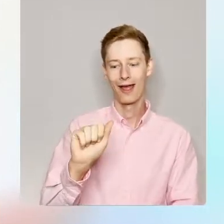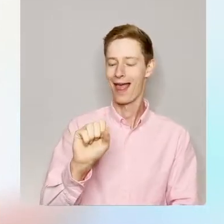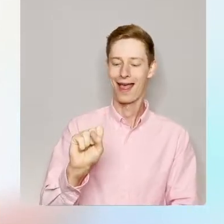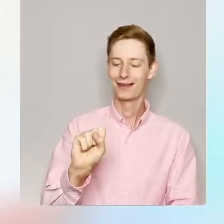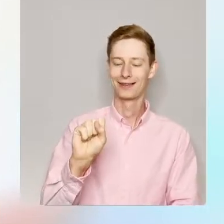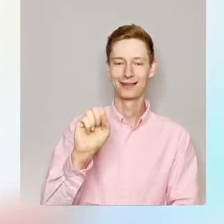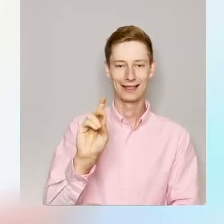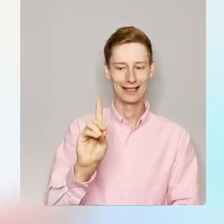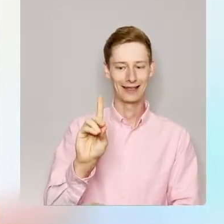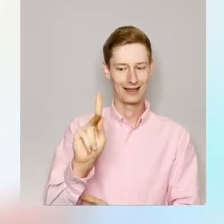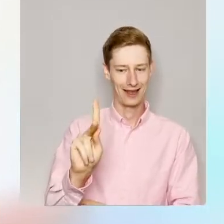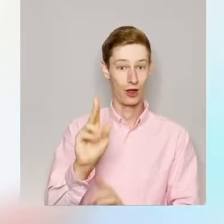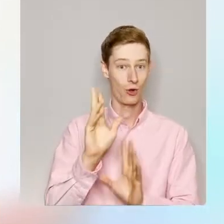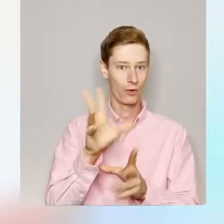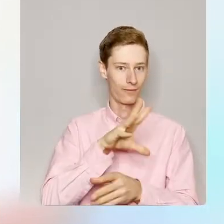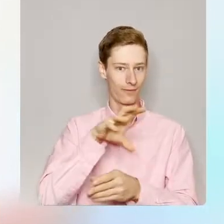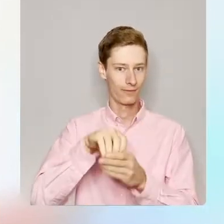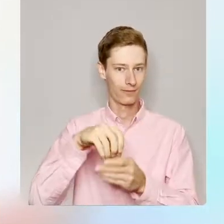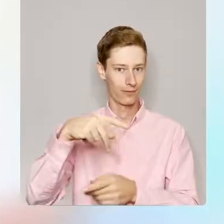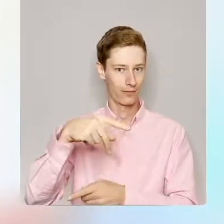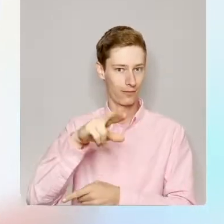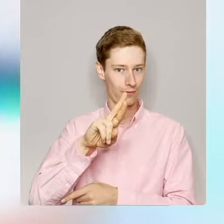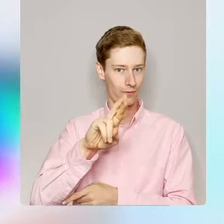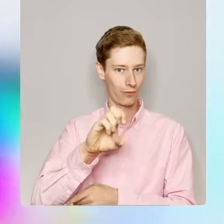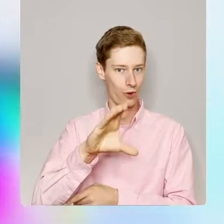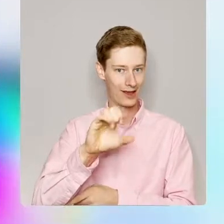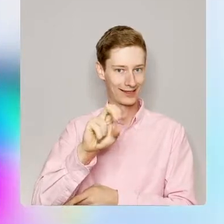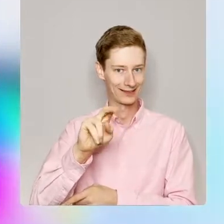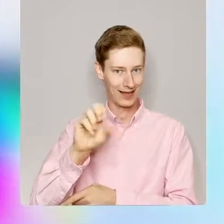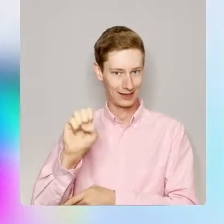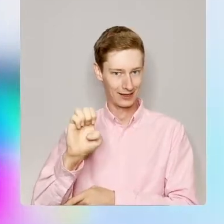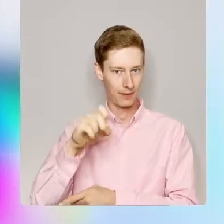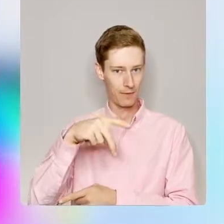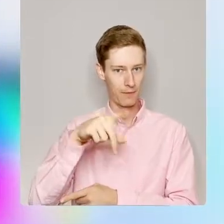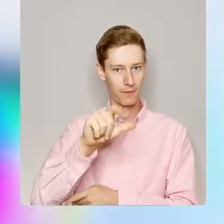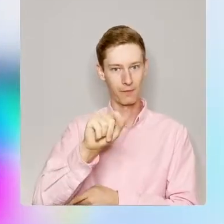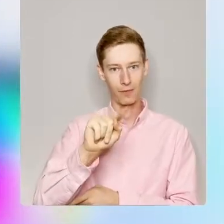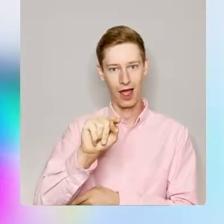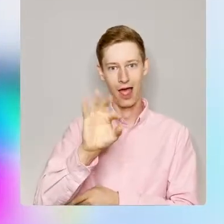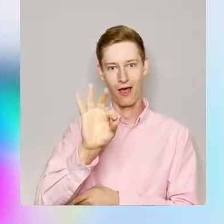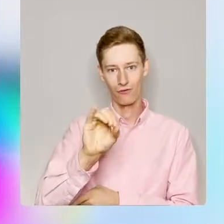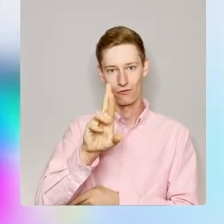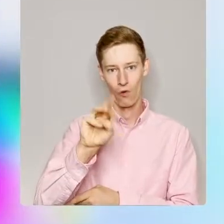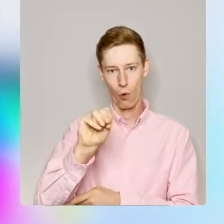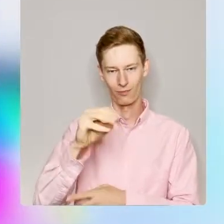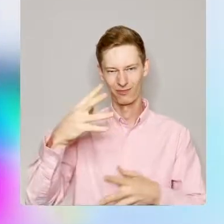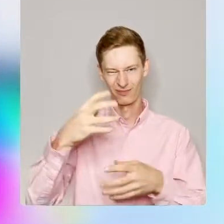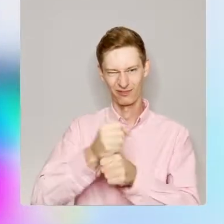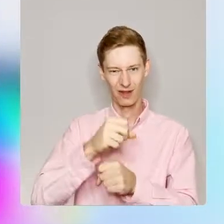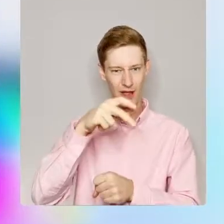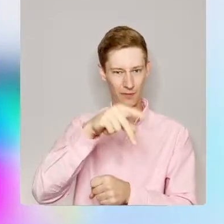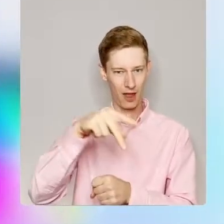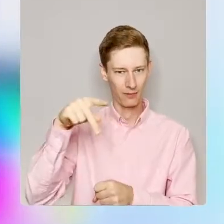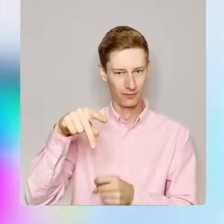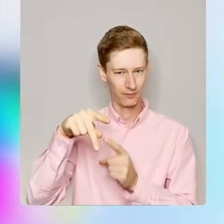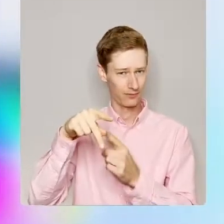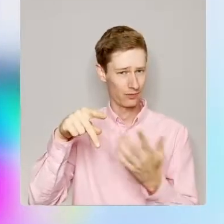which will launch as part of the Presence Platform soon. Presence Platform is the collection of SDKs